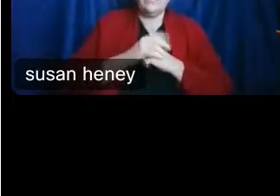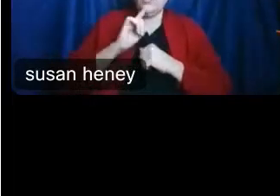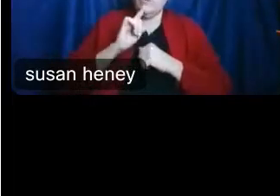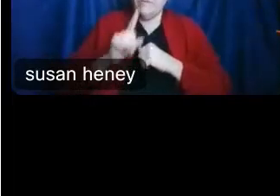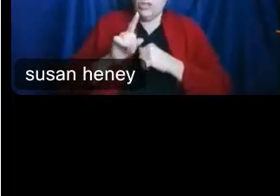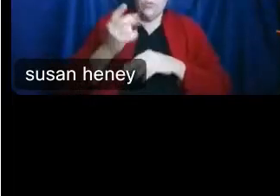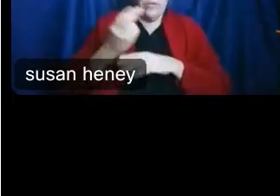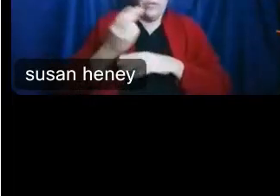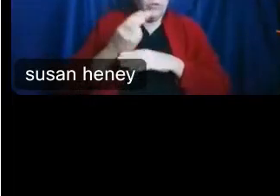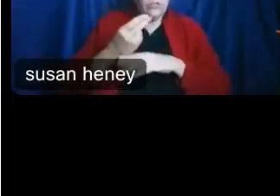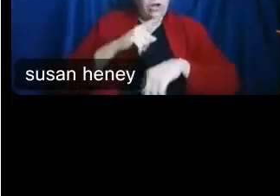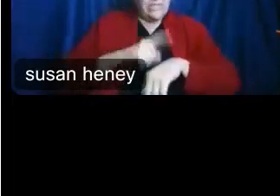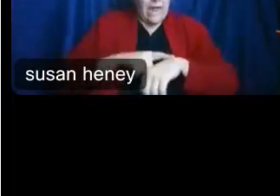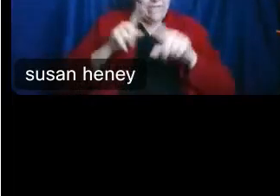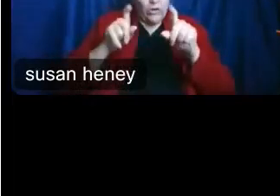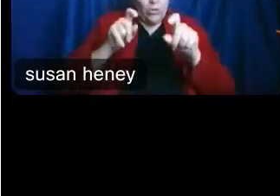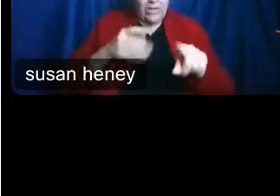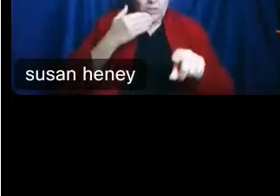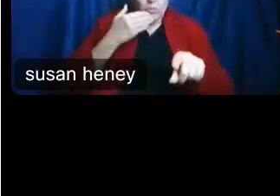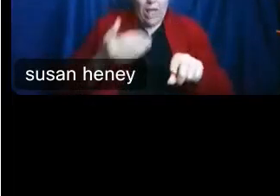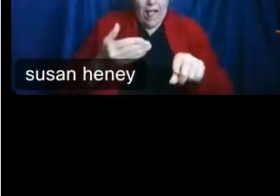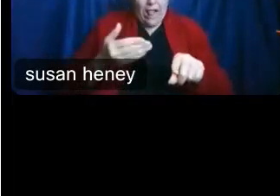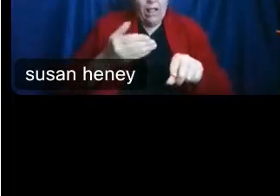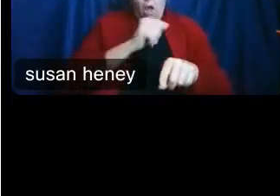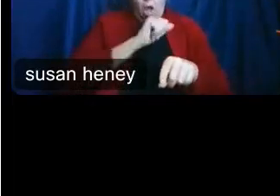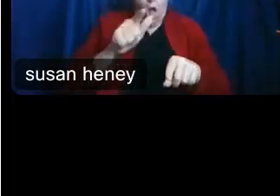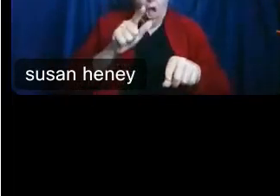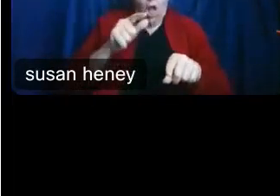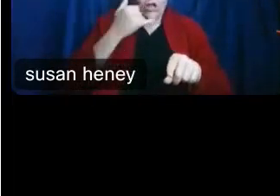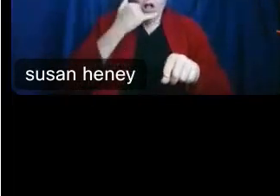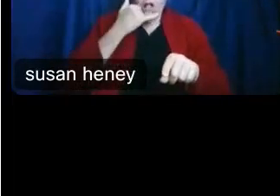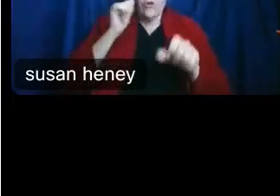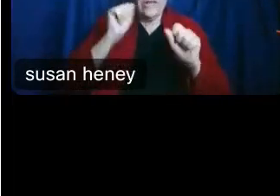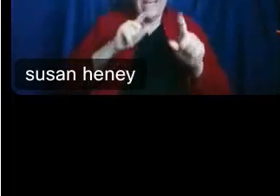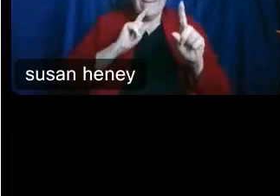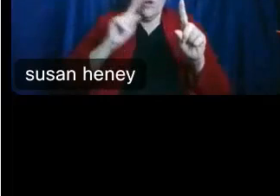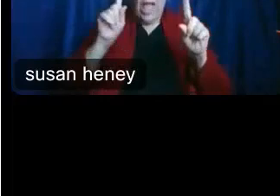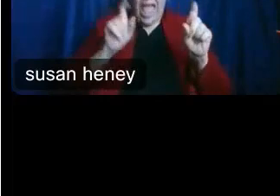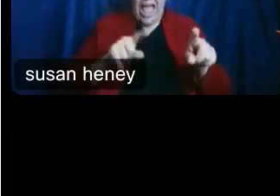time for questions, all callers are allowed one question and one follow up question. If